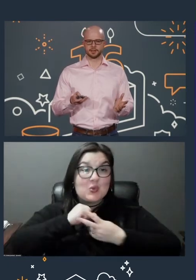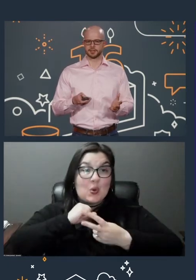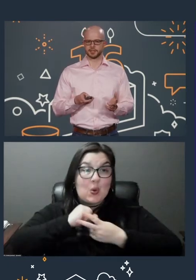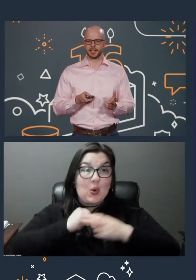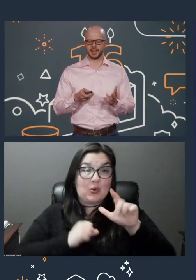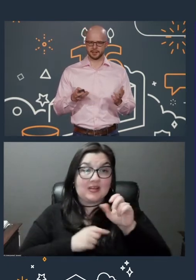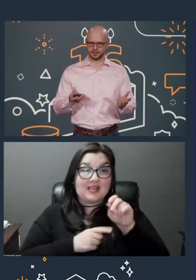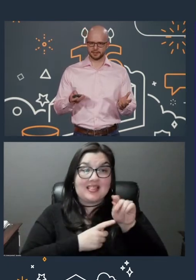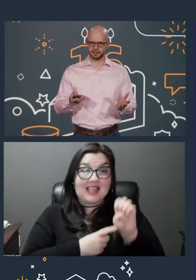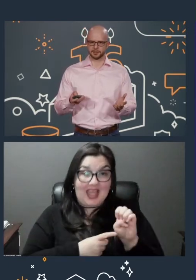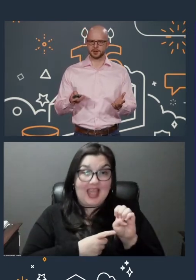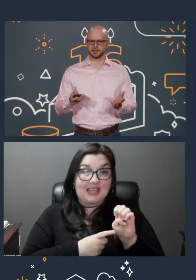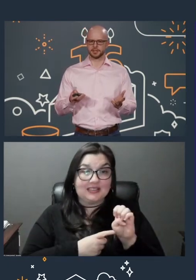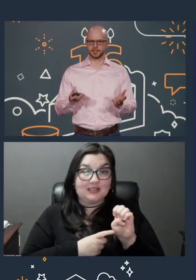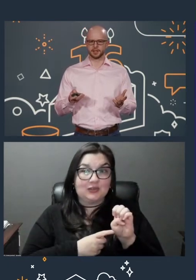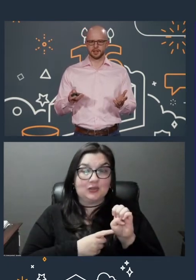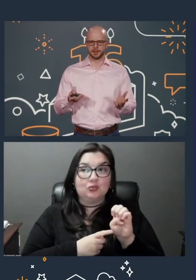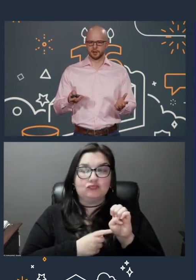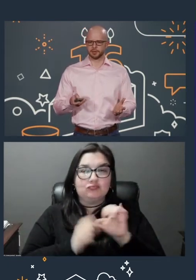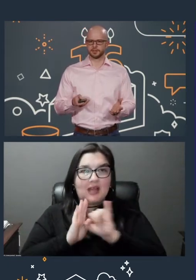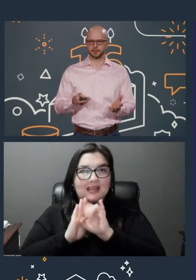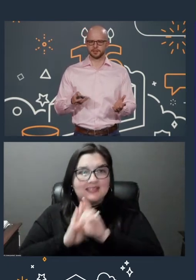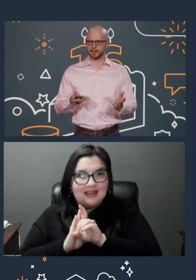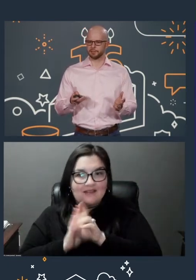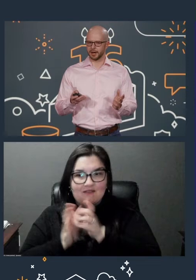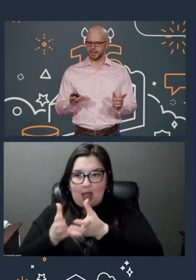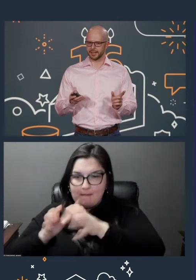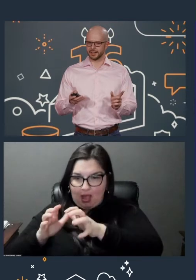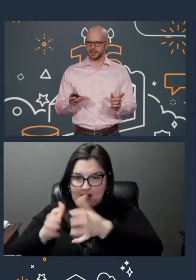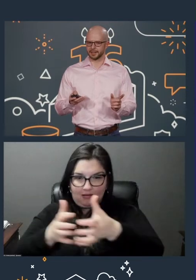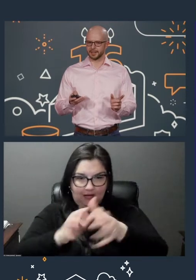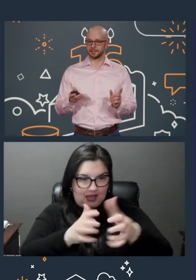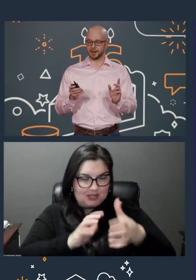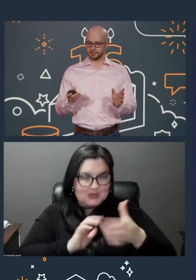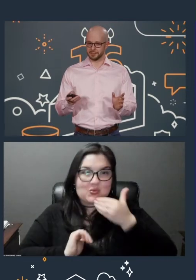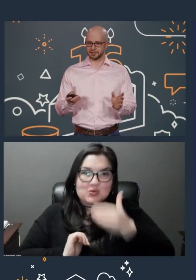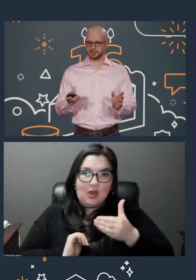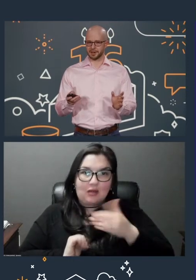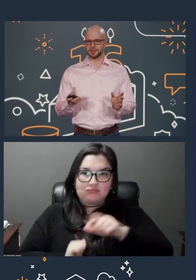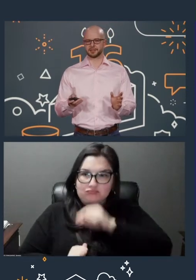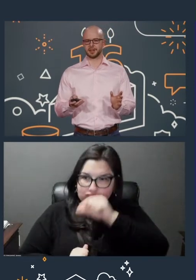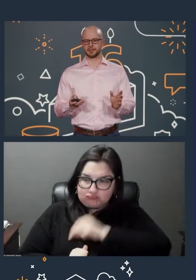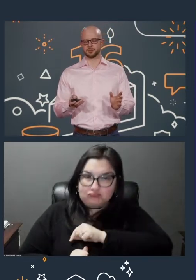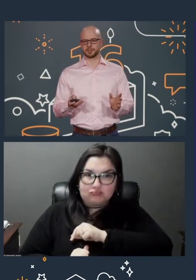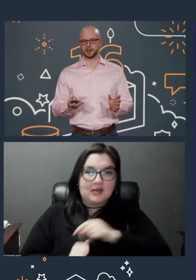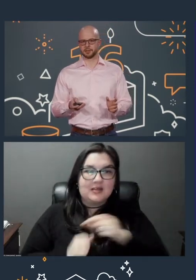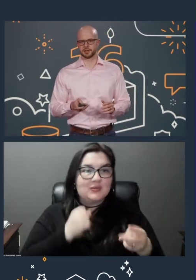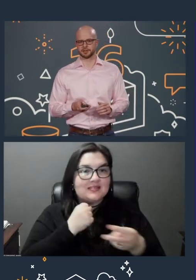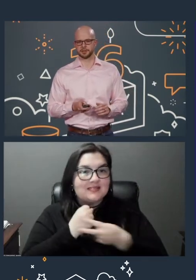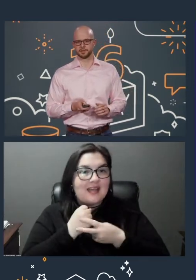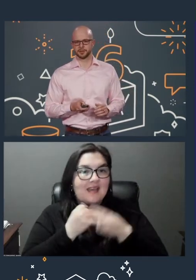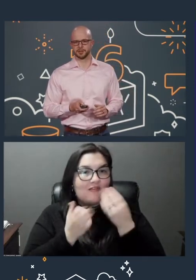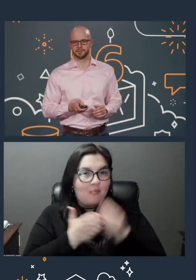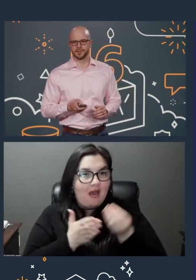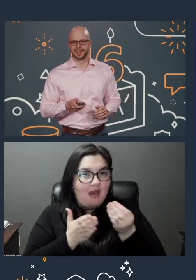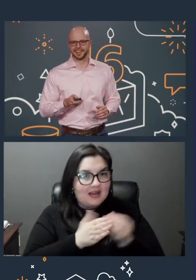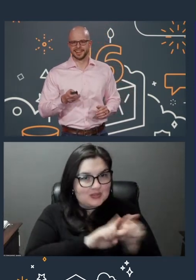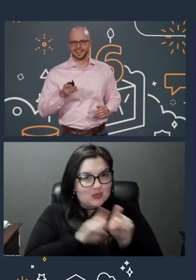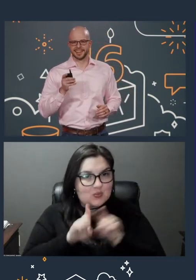that are good candidates for transition, but still save money if you have a mix of object sizes with the object-size filter.